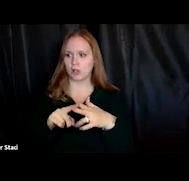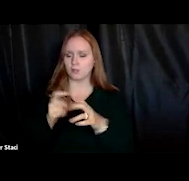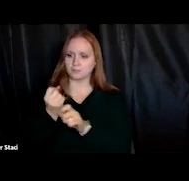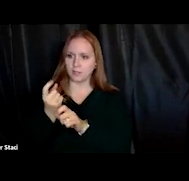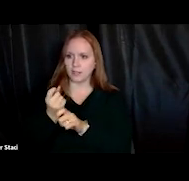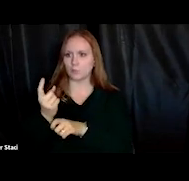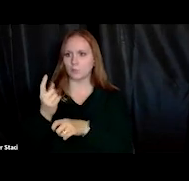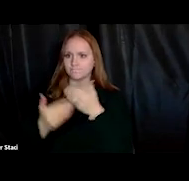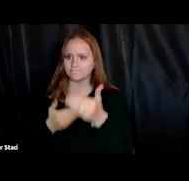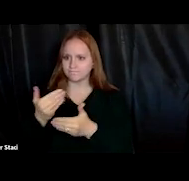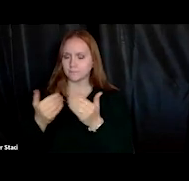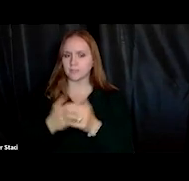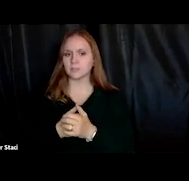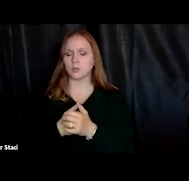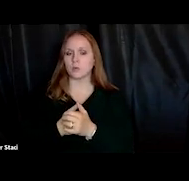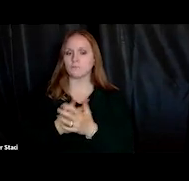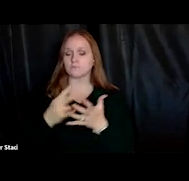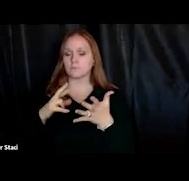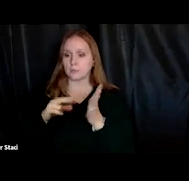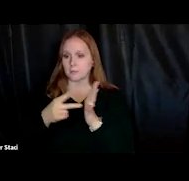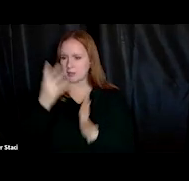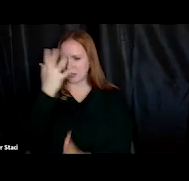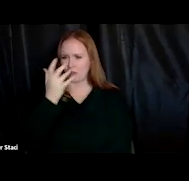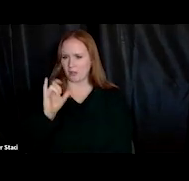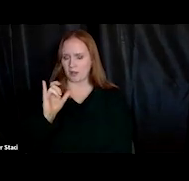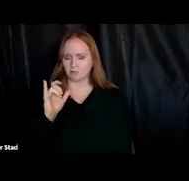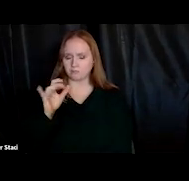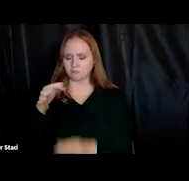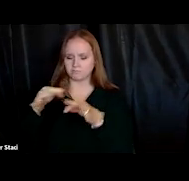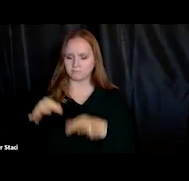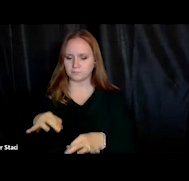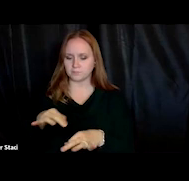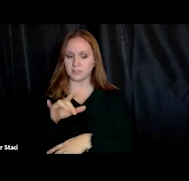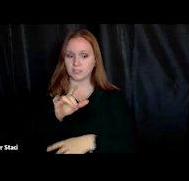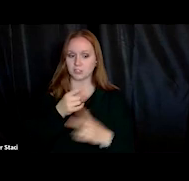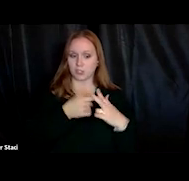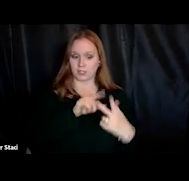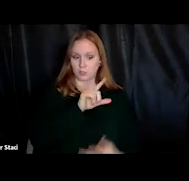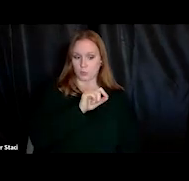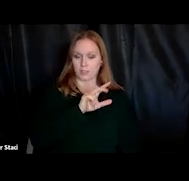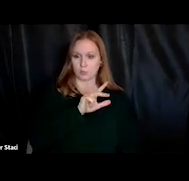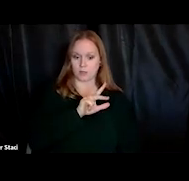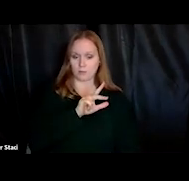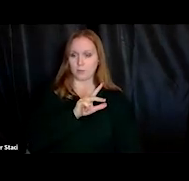So what that looked like was, starting in 2023, we again pulled out all of the priorities